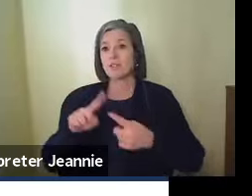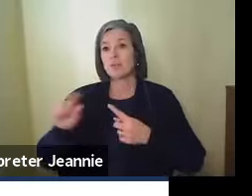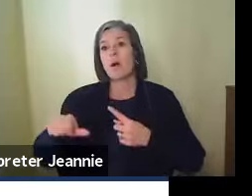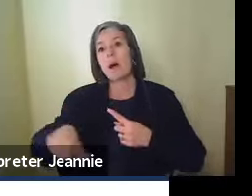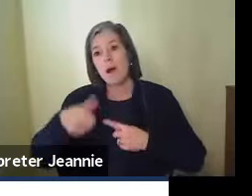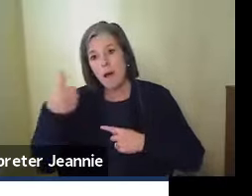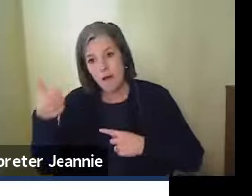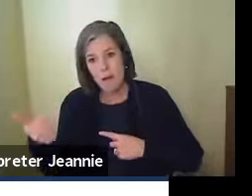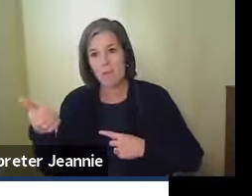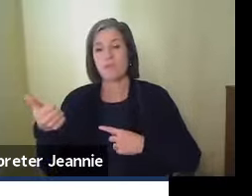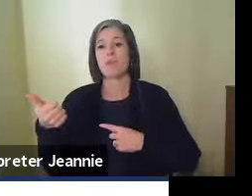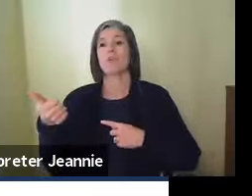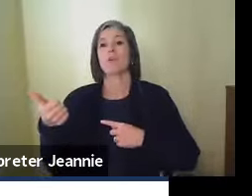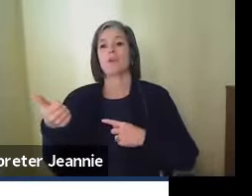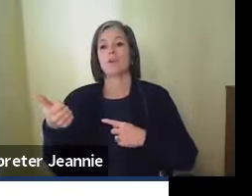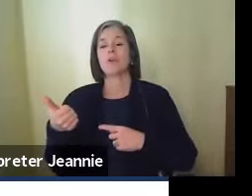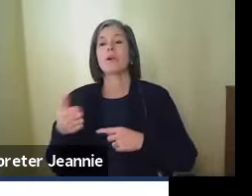injected or infused medications. So